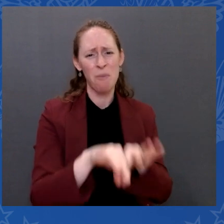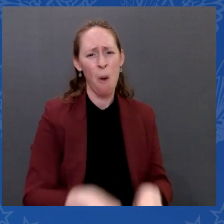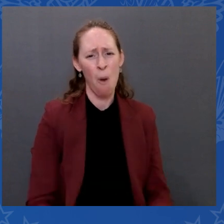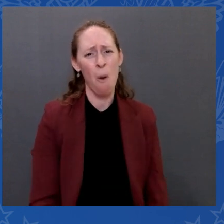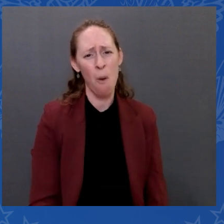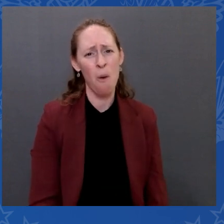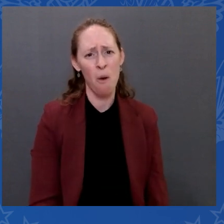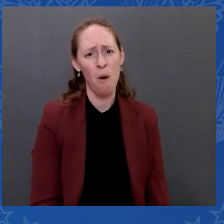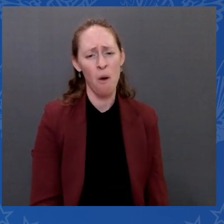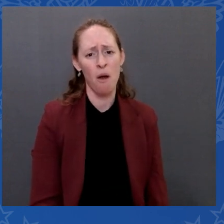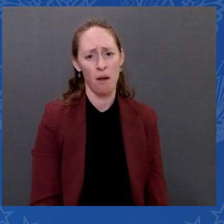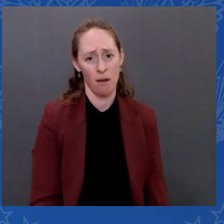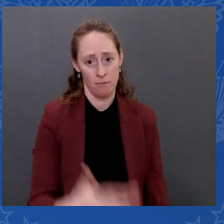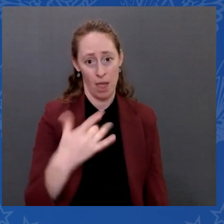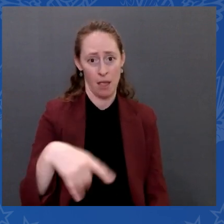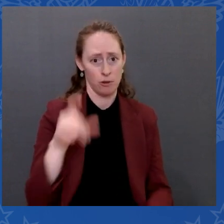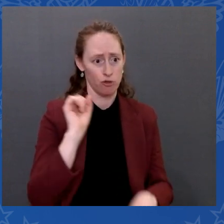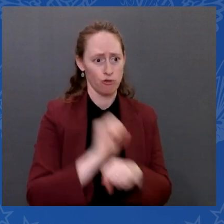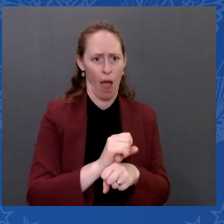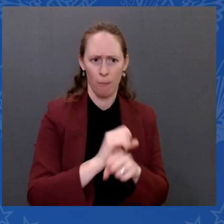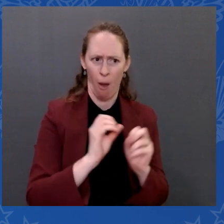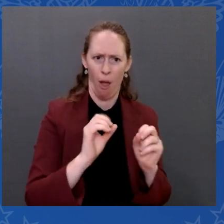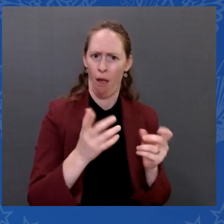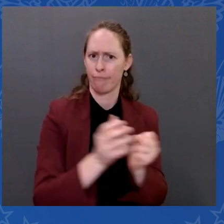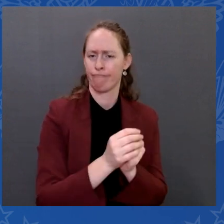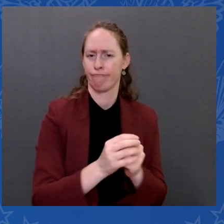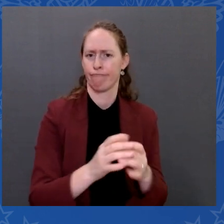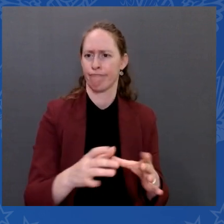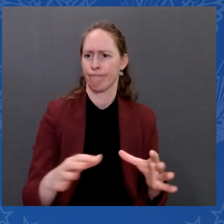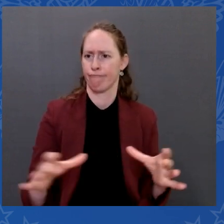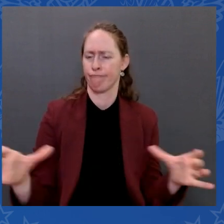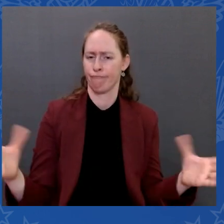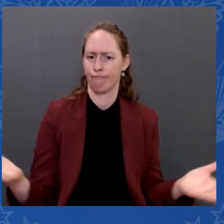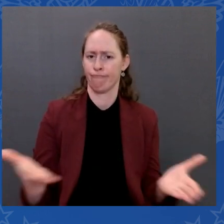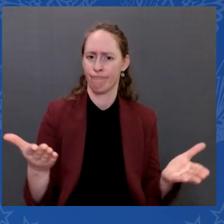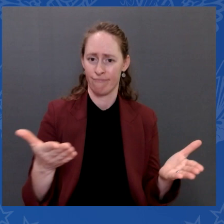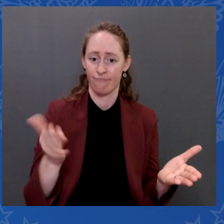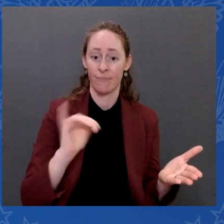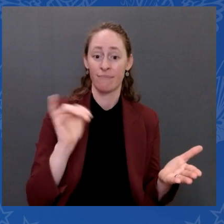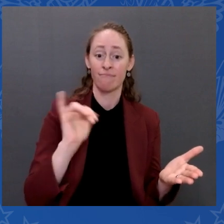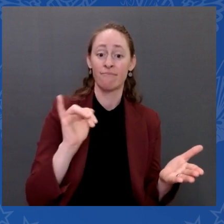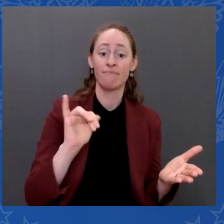and strengthening our ability to compete with China. Passage of this bill is going to drive